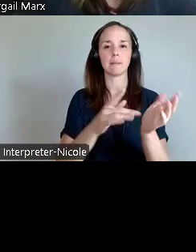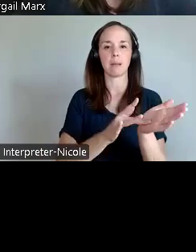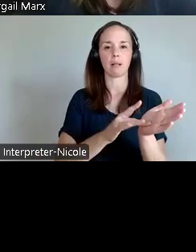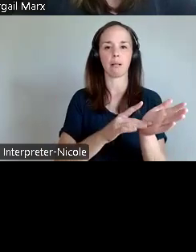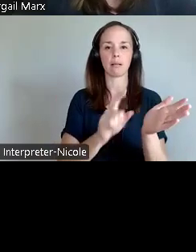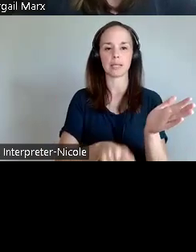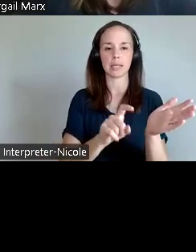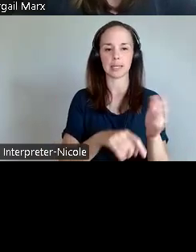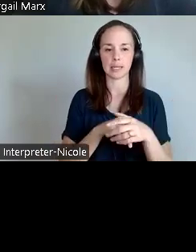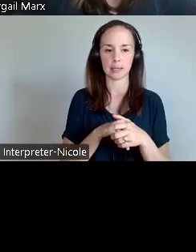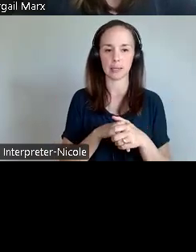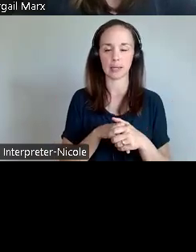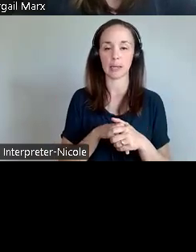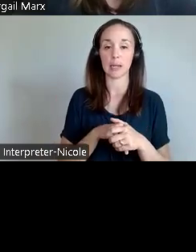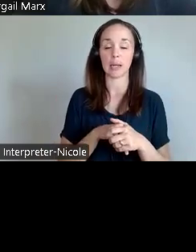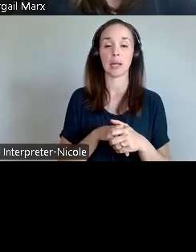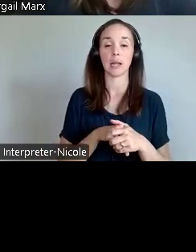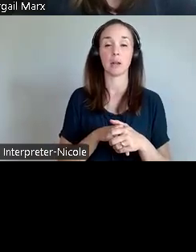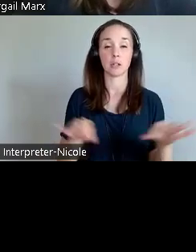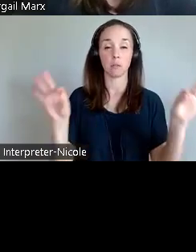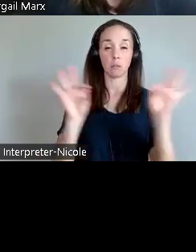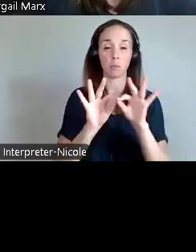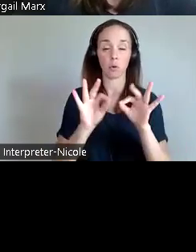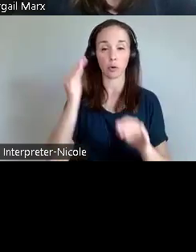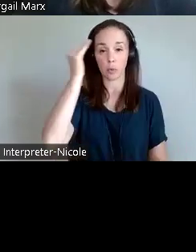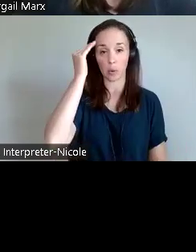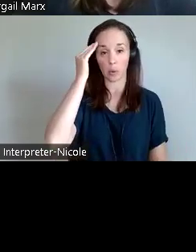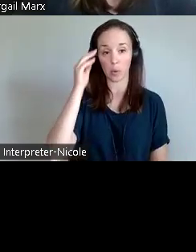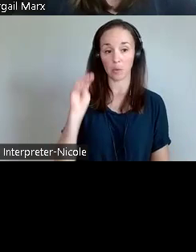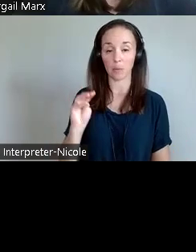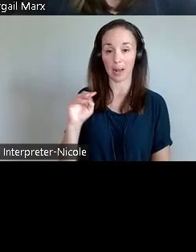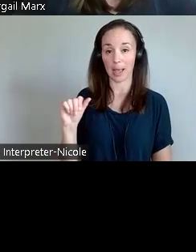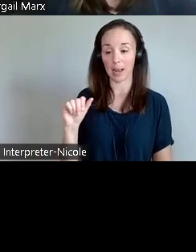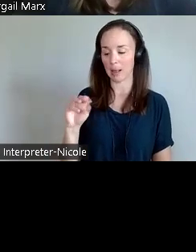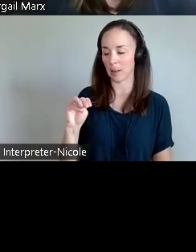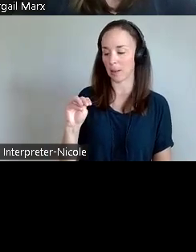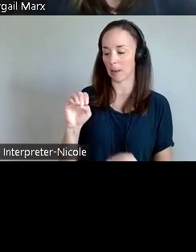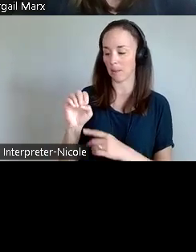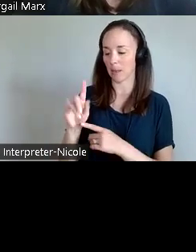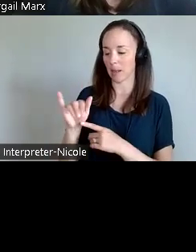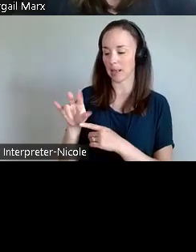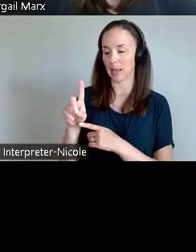And it's also important to know that when Medicaid is managed by a private insurance, so sometimes